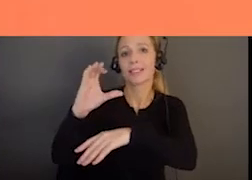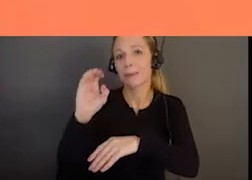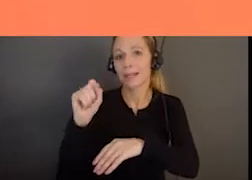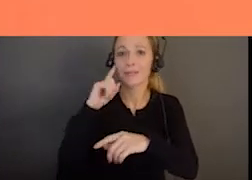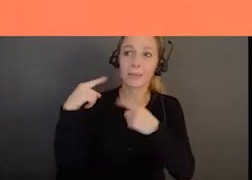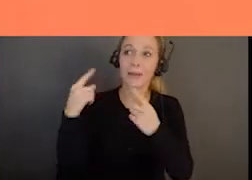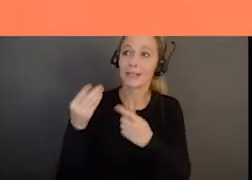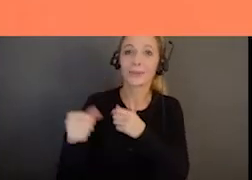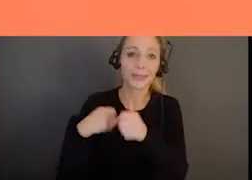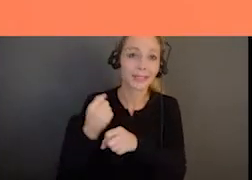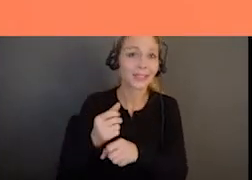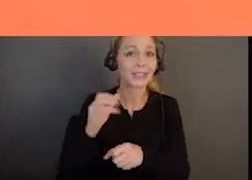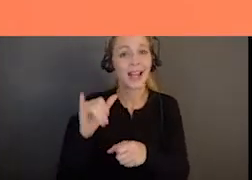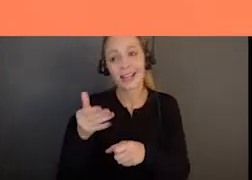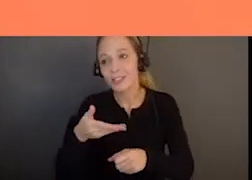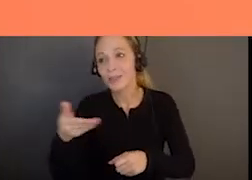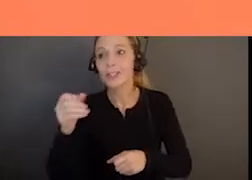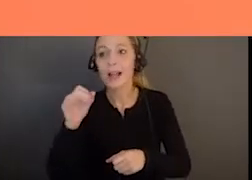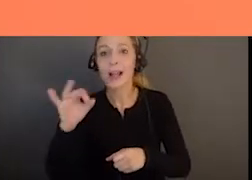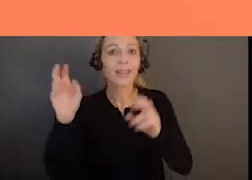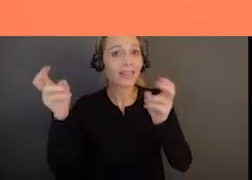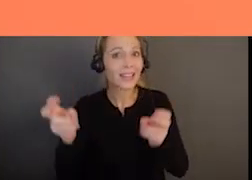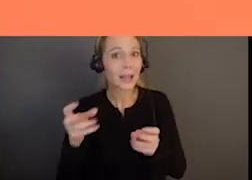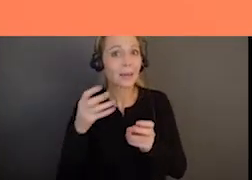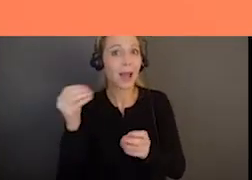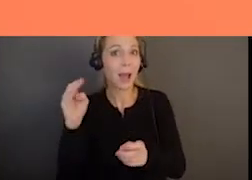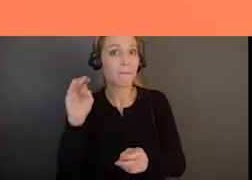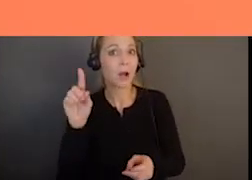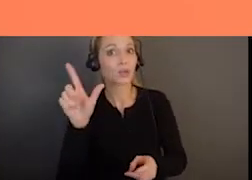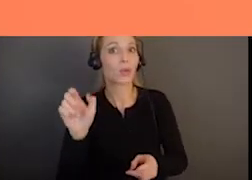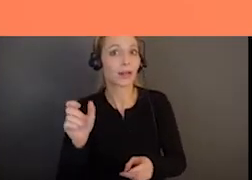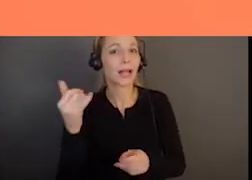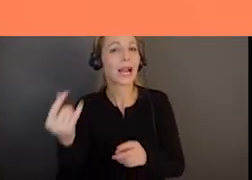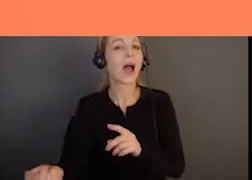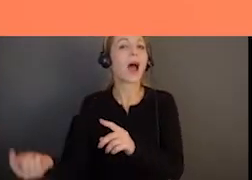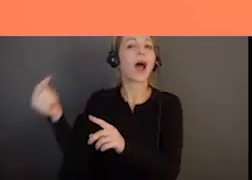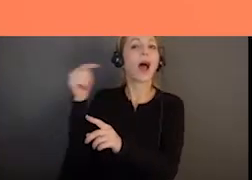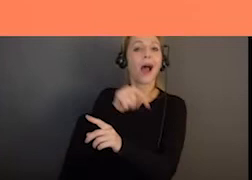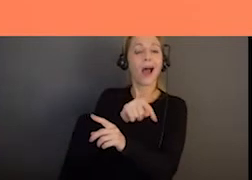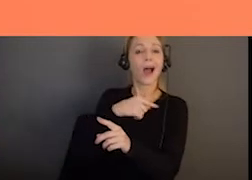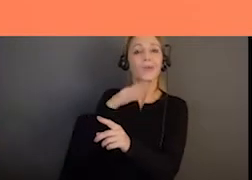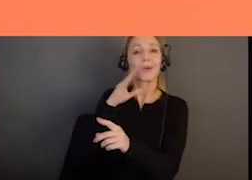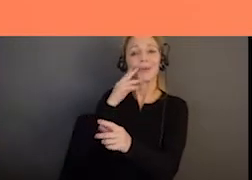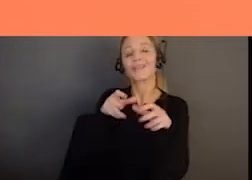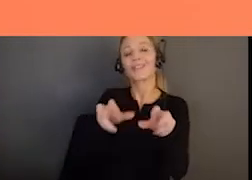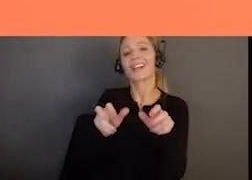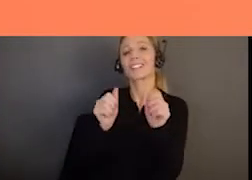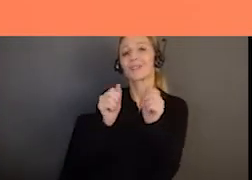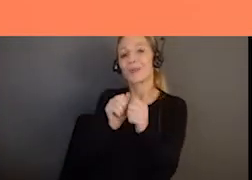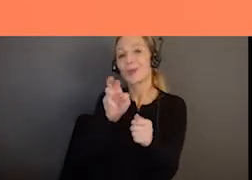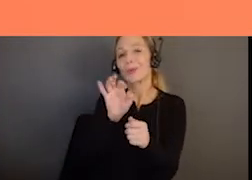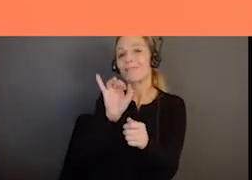THEMES AND IMPROVEMENTS TO MODULES, BUT WE'RE NOW INVESTING IN A REFINED DATA LAYER TO SIT NEXT TO THE PRESENTATION LAY.